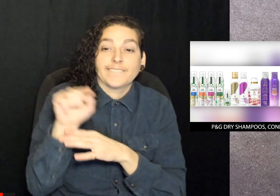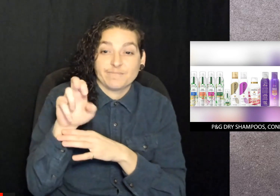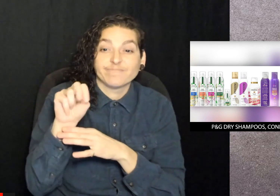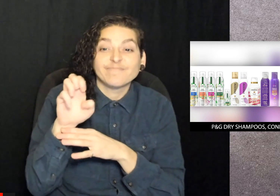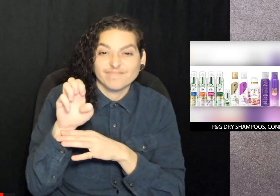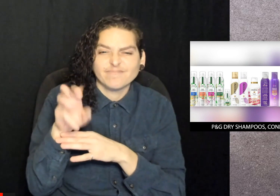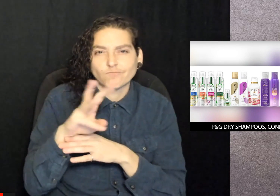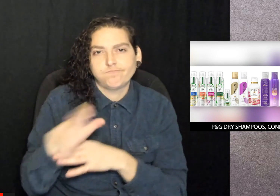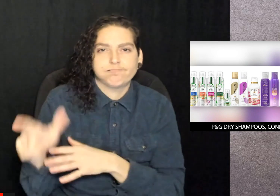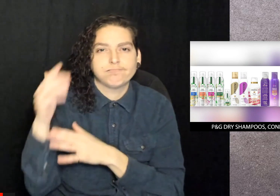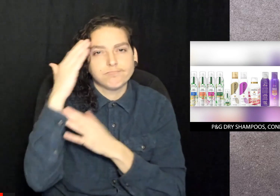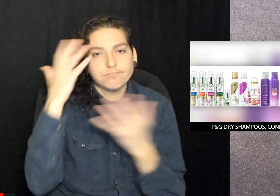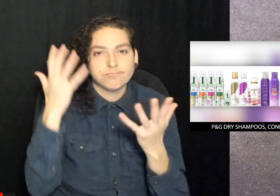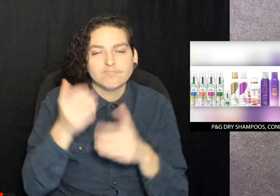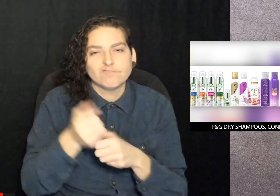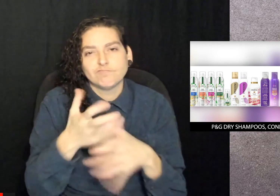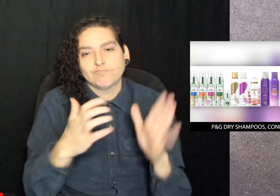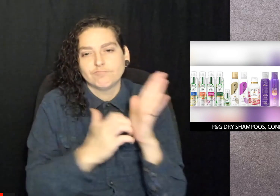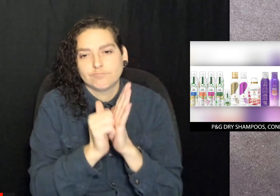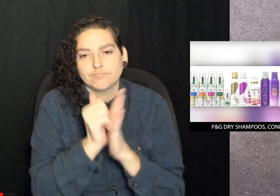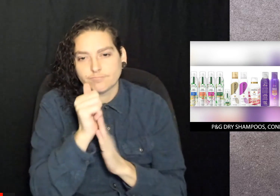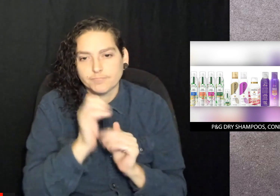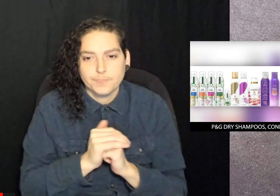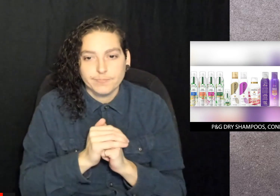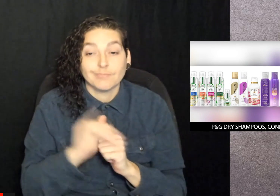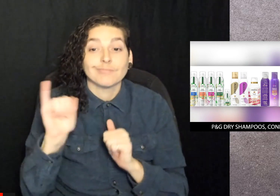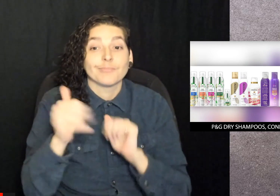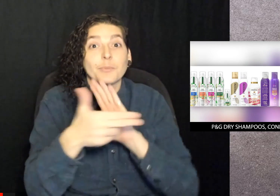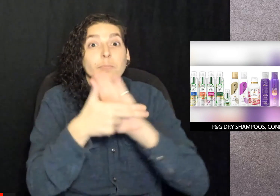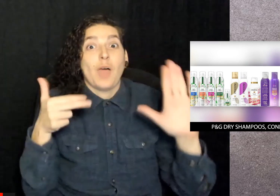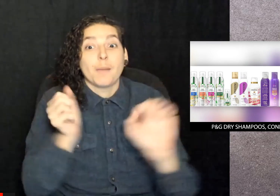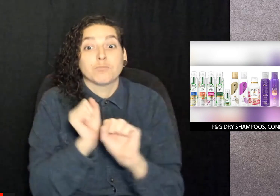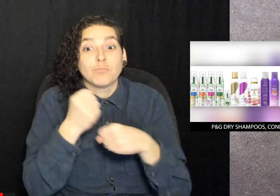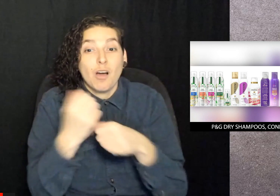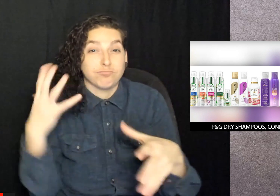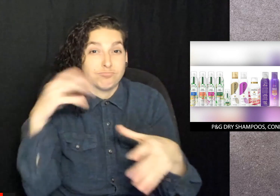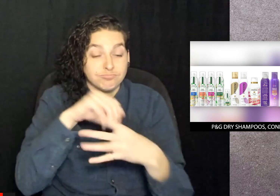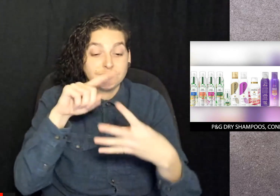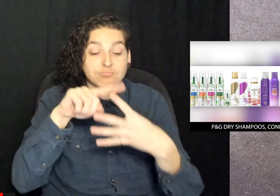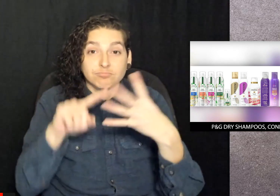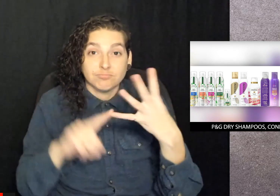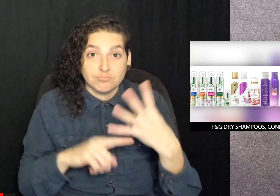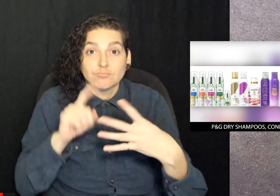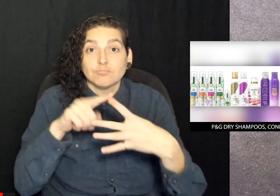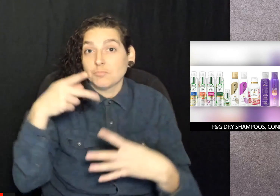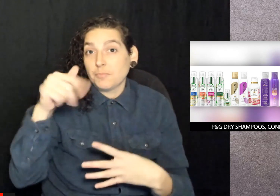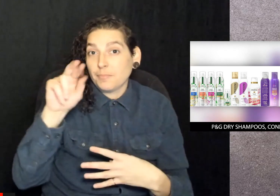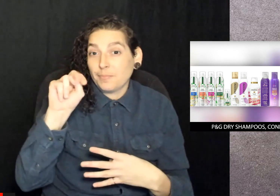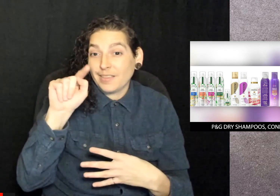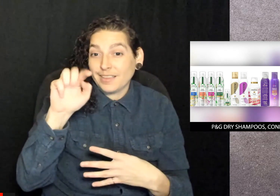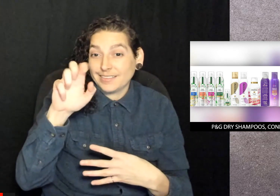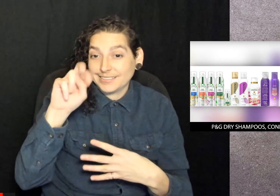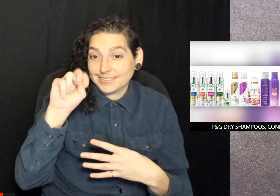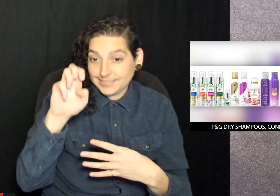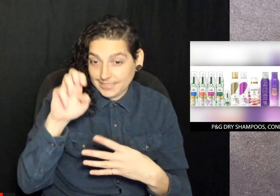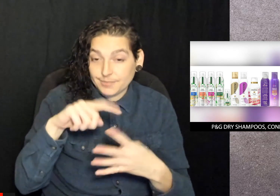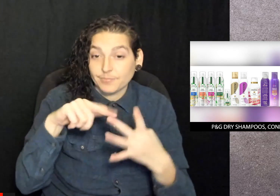due to concerns over the levels of the chemical benzene which is known to cause cancer